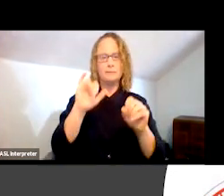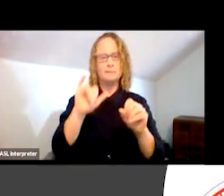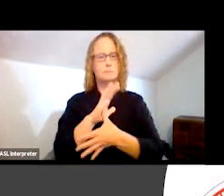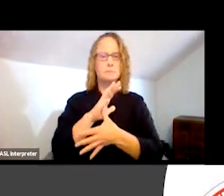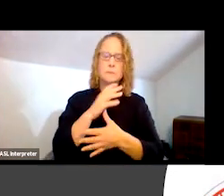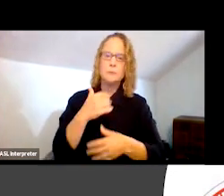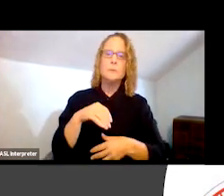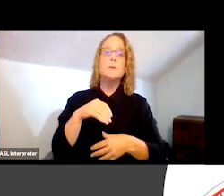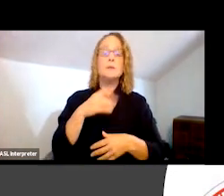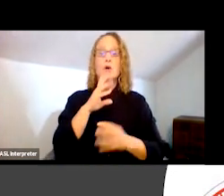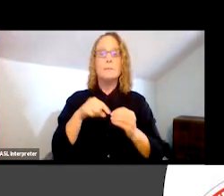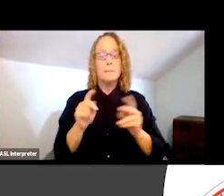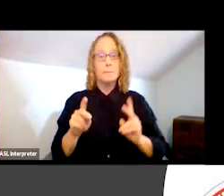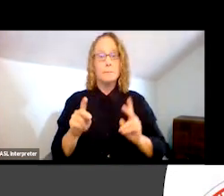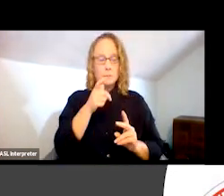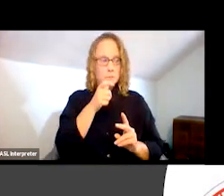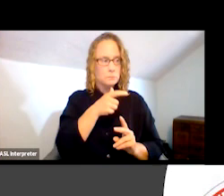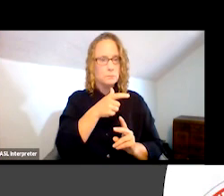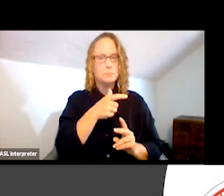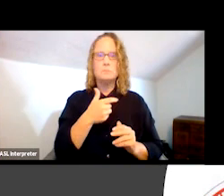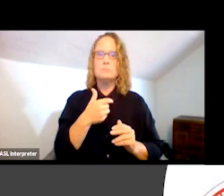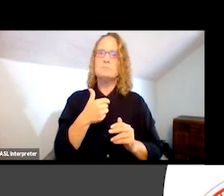where they are at the time we're interacting with them.